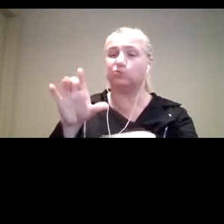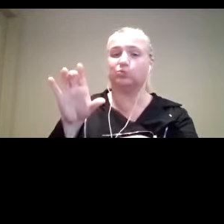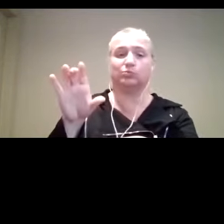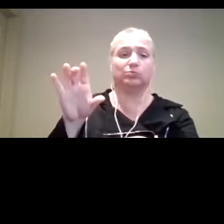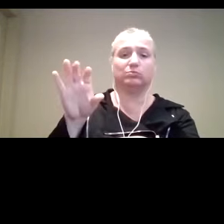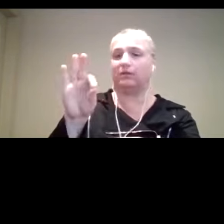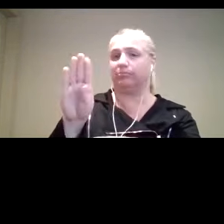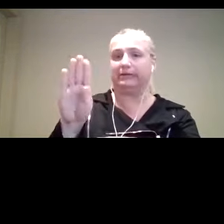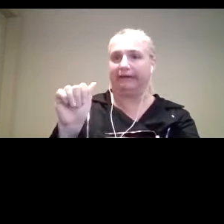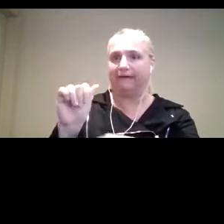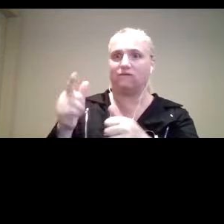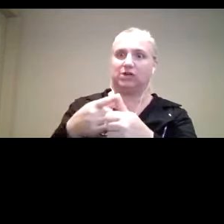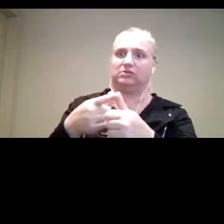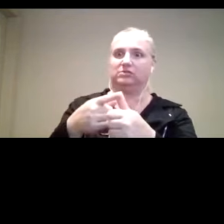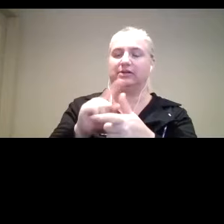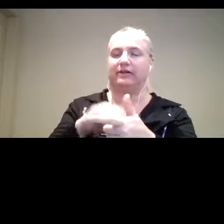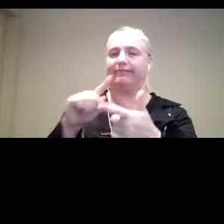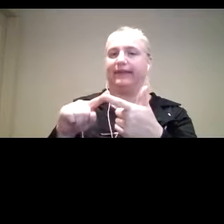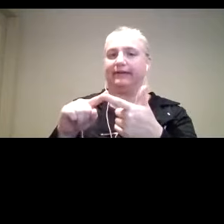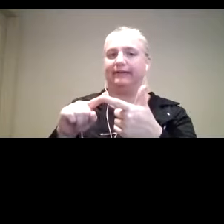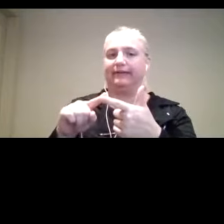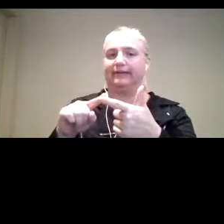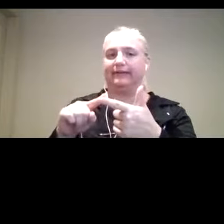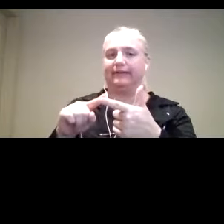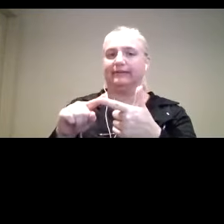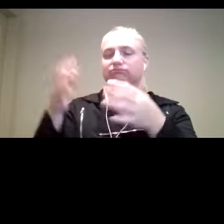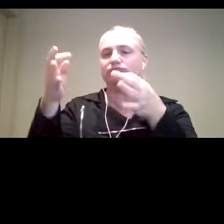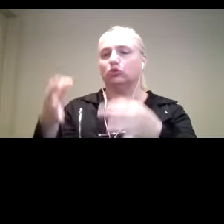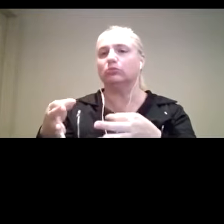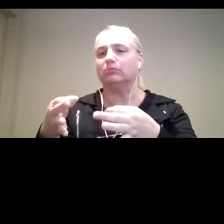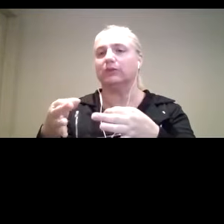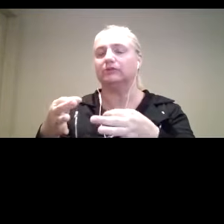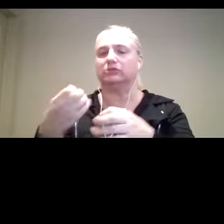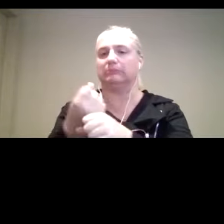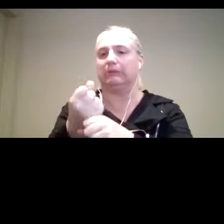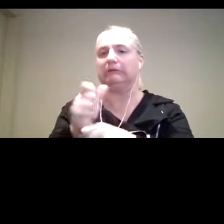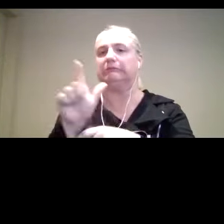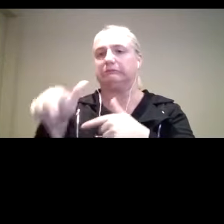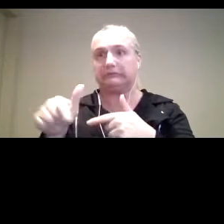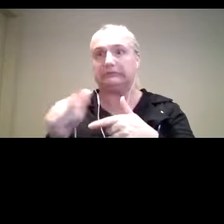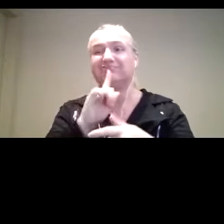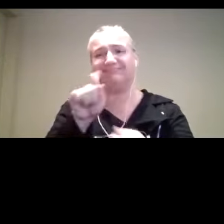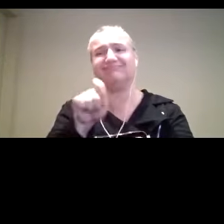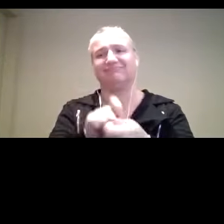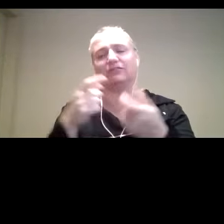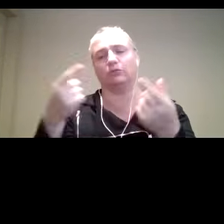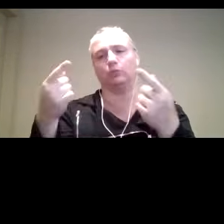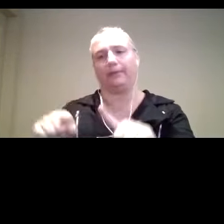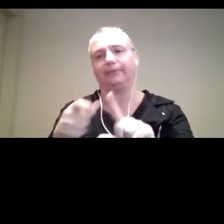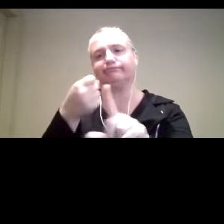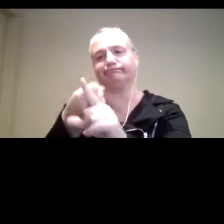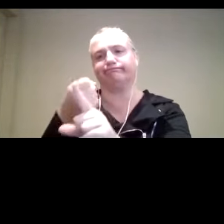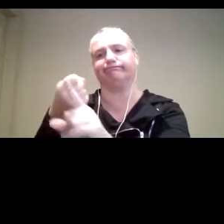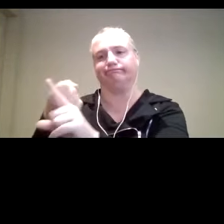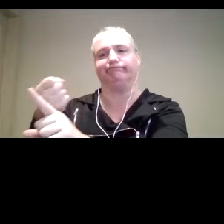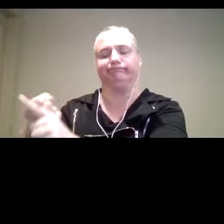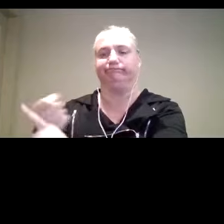before any manifestation determination is ever needed. And that is pretty much what happened. And so, it's interesting to go back